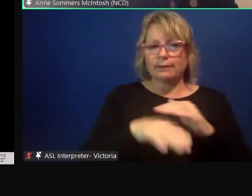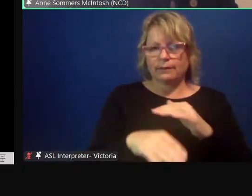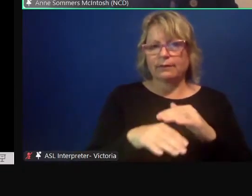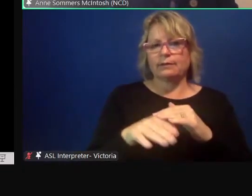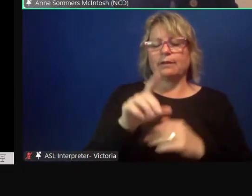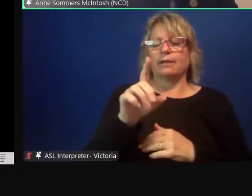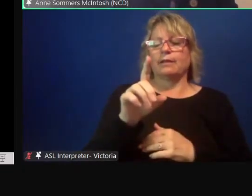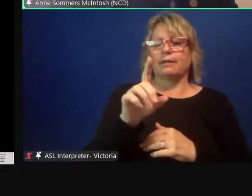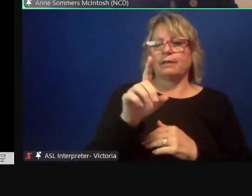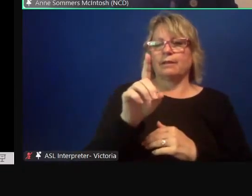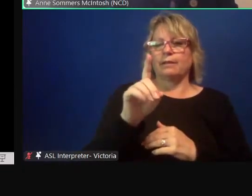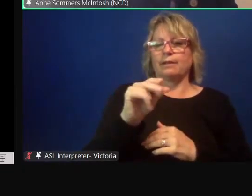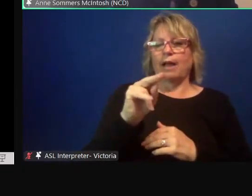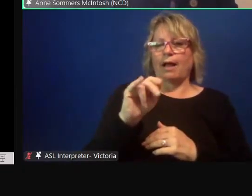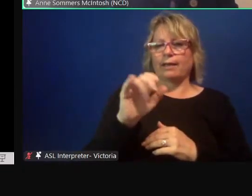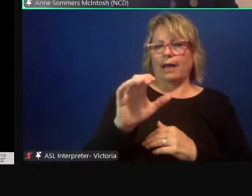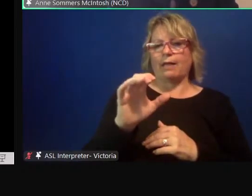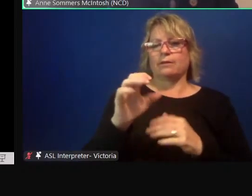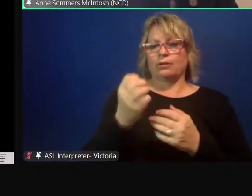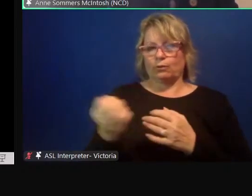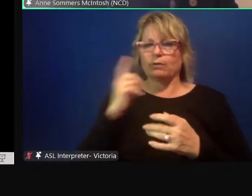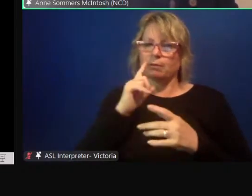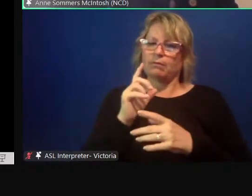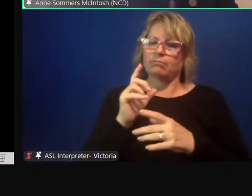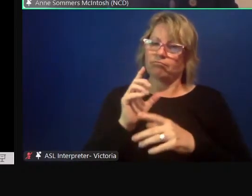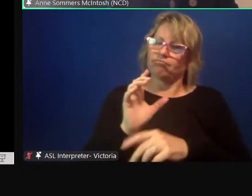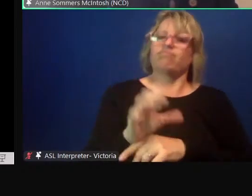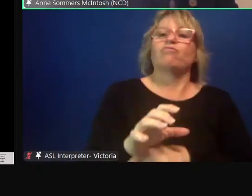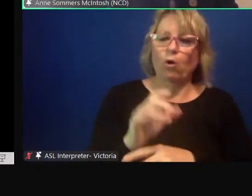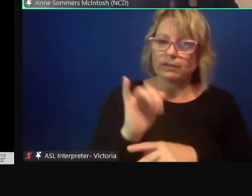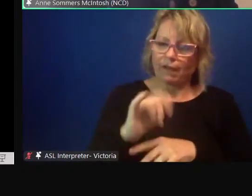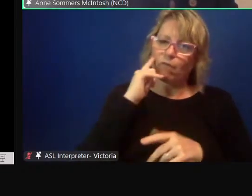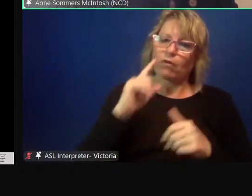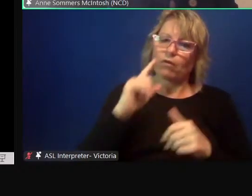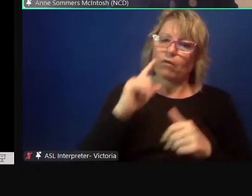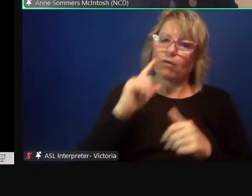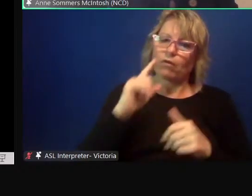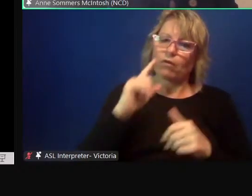and make them accessible for the first time. So this was one of the things that Andres felt